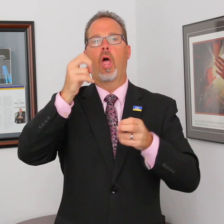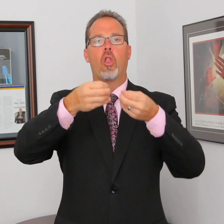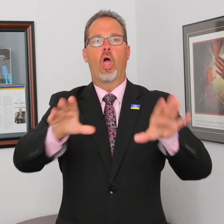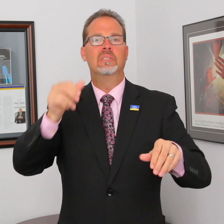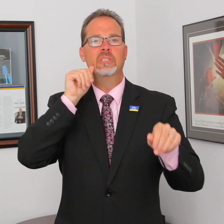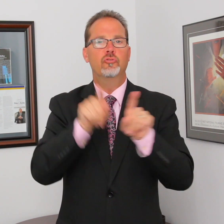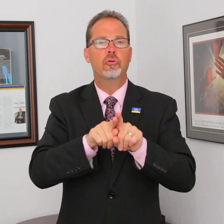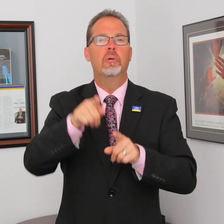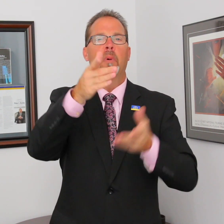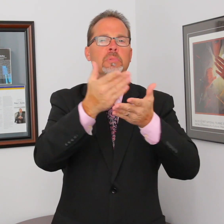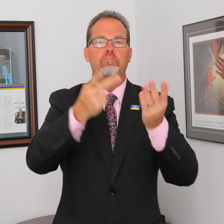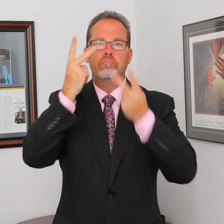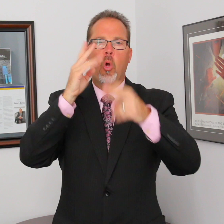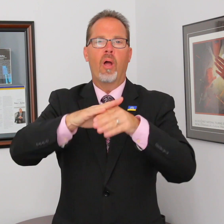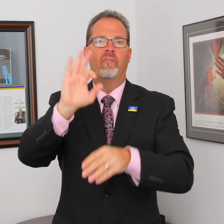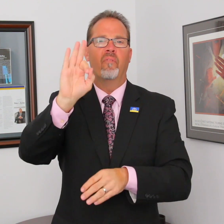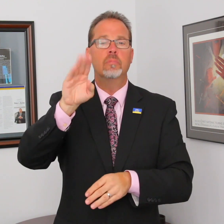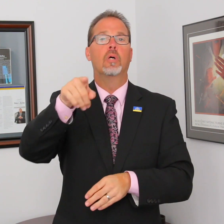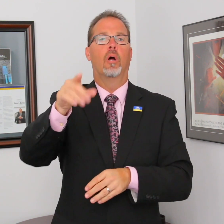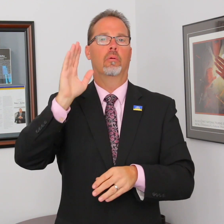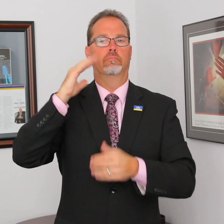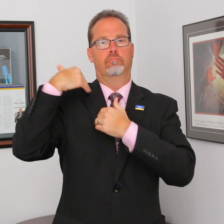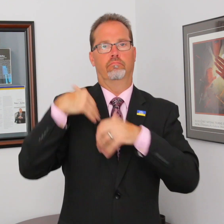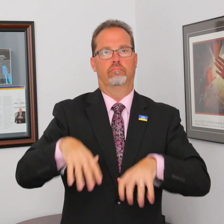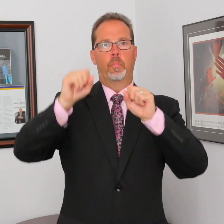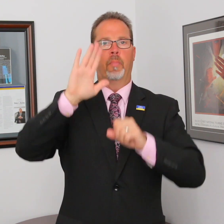The Lost Sister. You may be familiar with Hedy and Heidi's work on